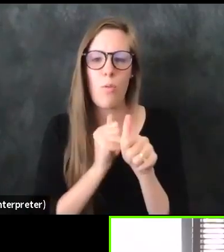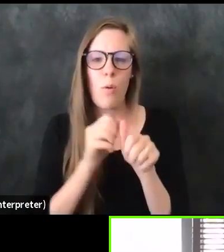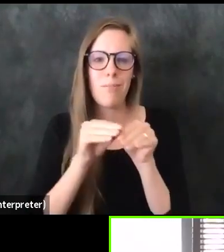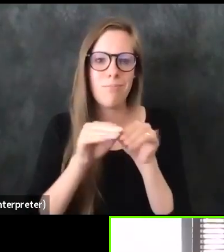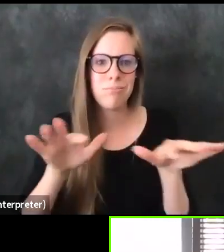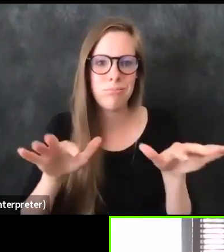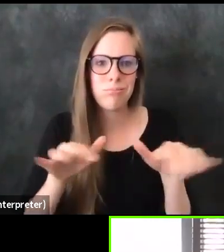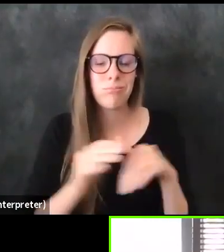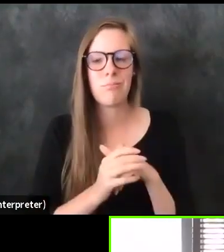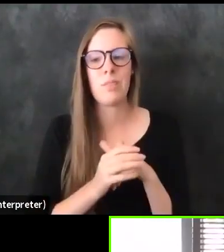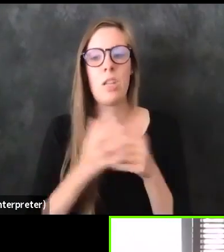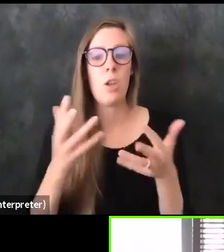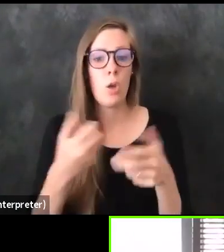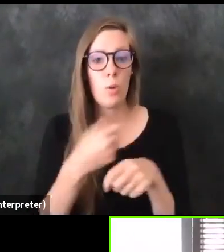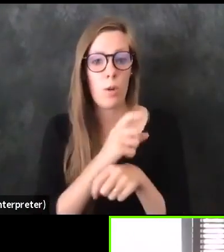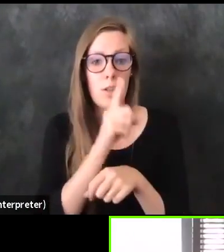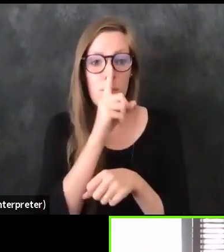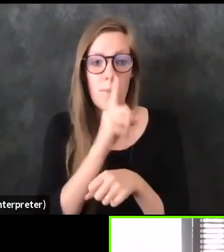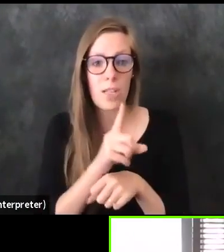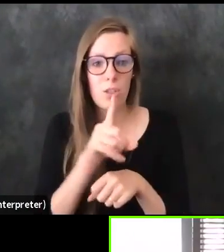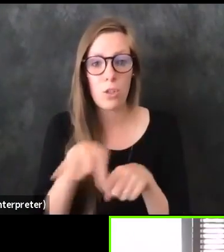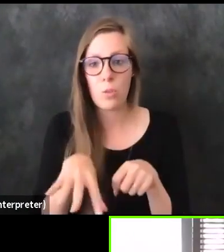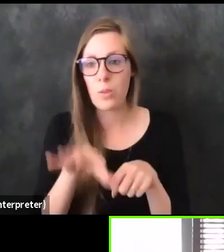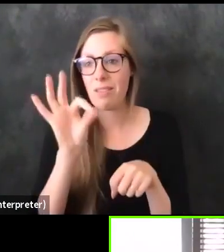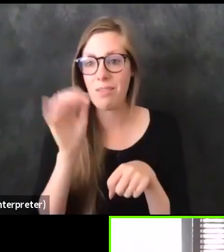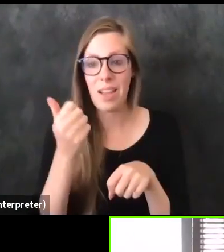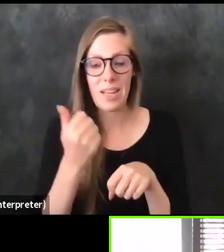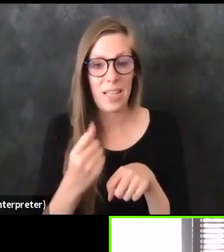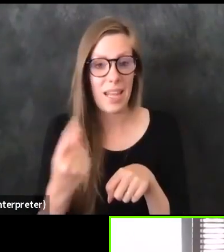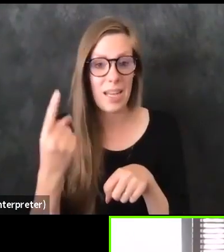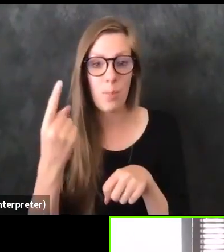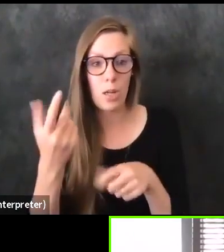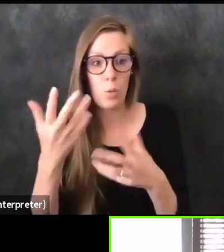We want to make sure that we can find everybody who has covered, even if